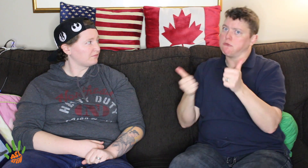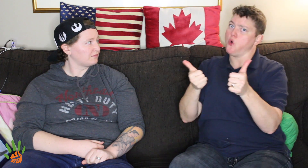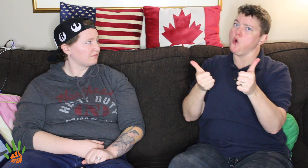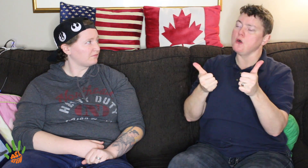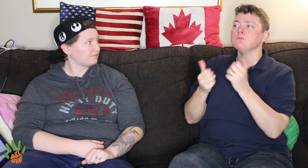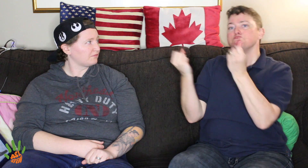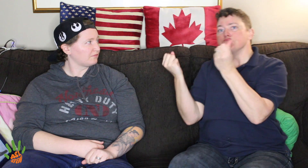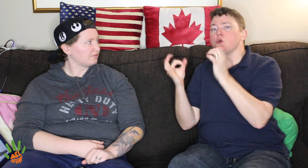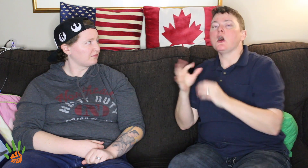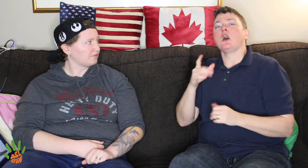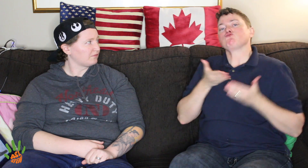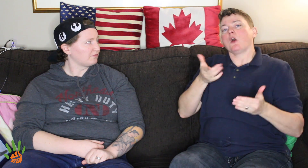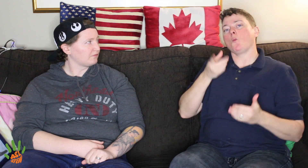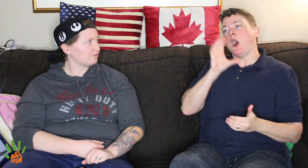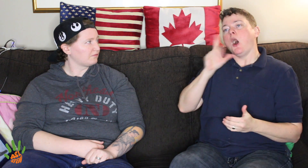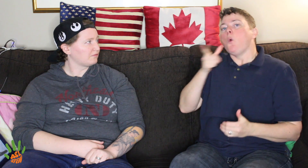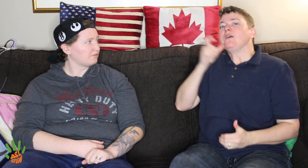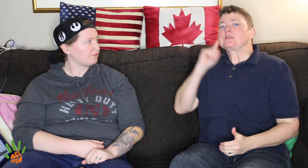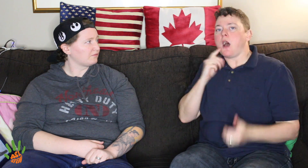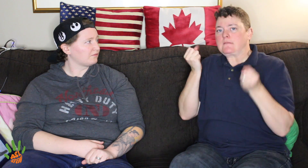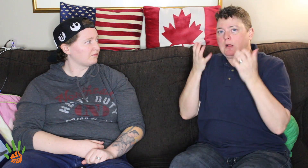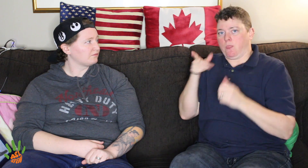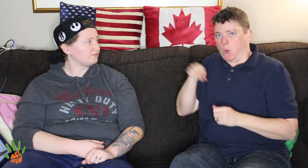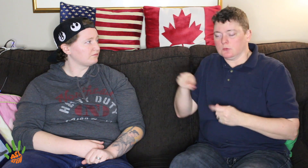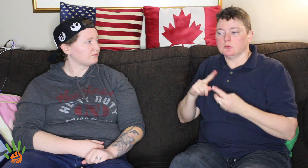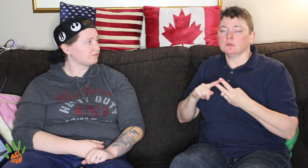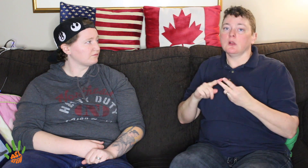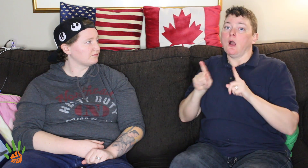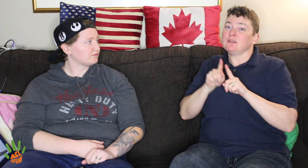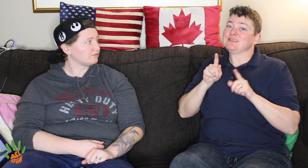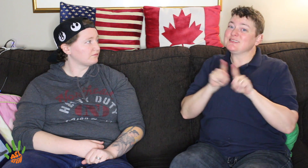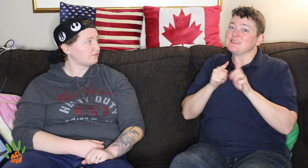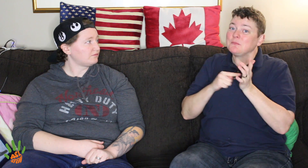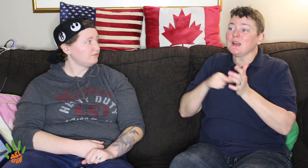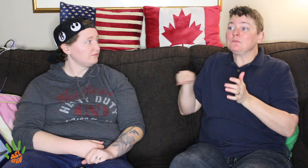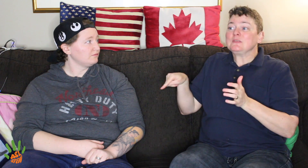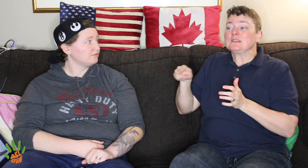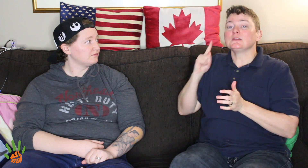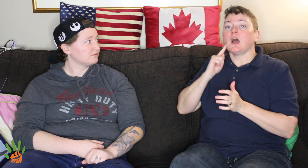all of these different things which is great. But I would suggest check who they're from, if they are from Deaf people.